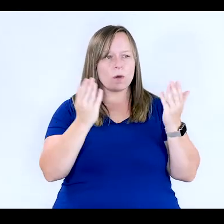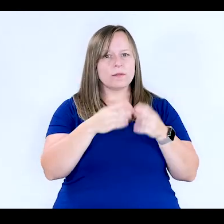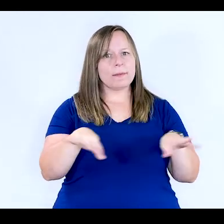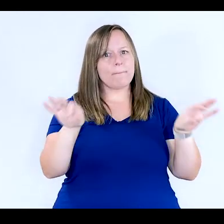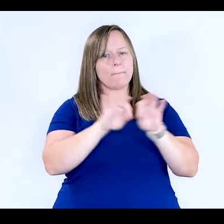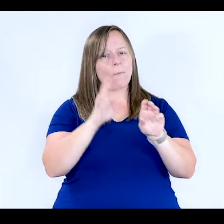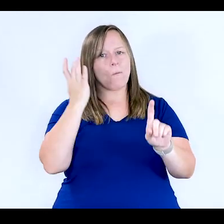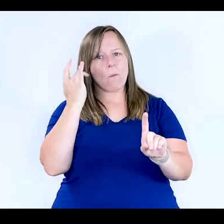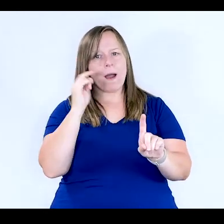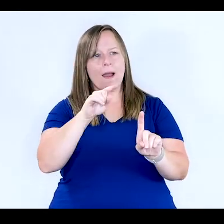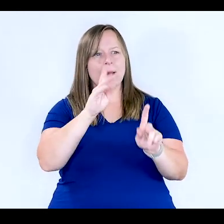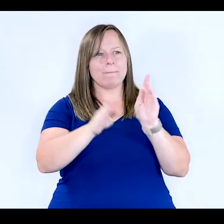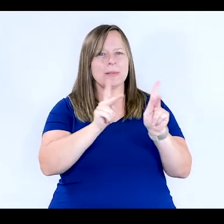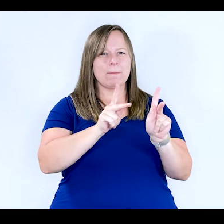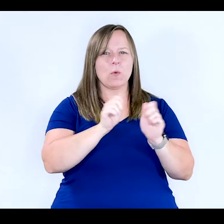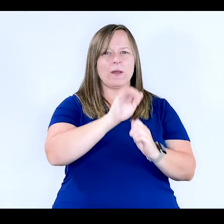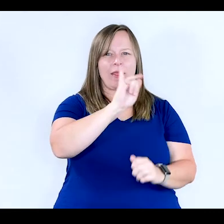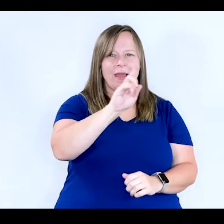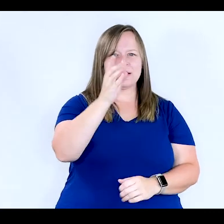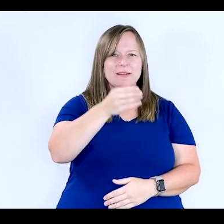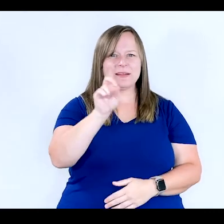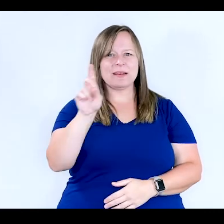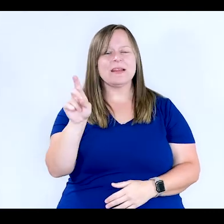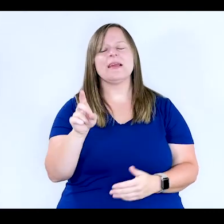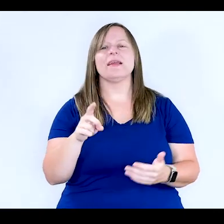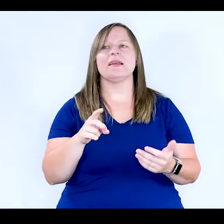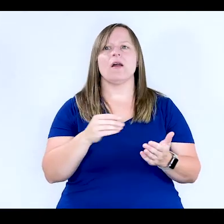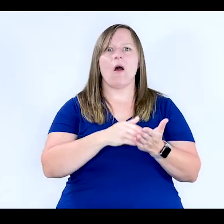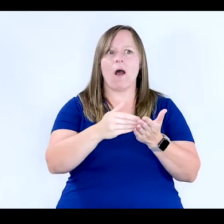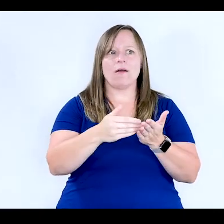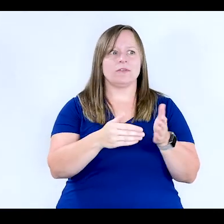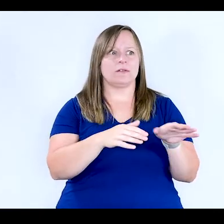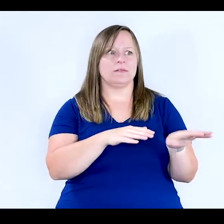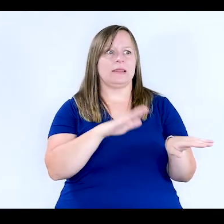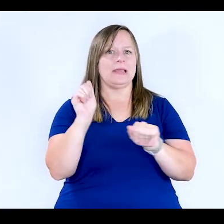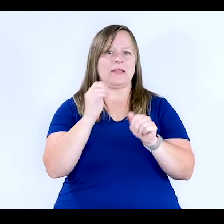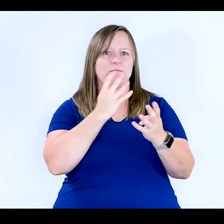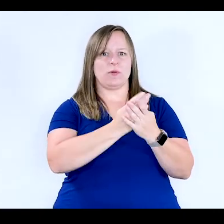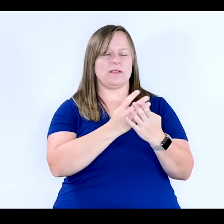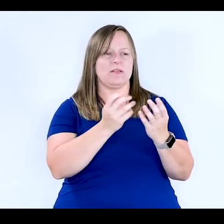important because individuals with ID/DD often leave prison with a lack of